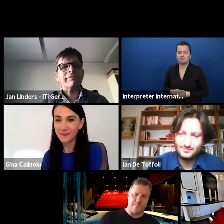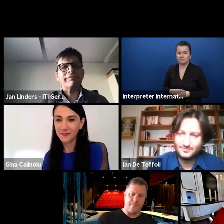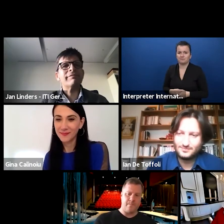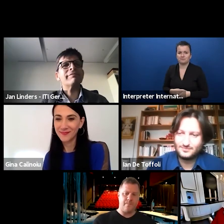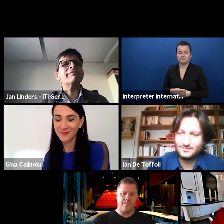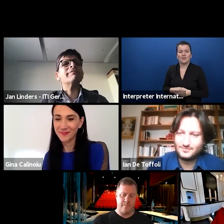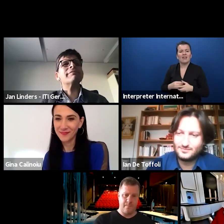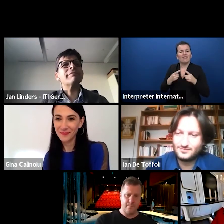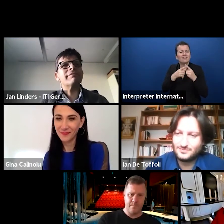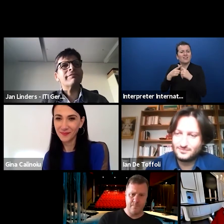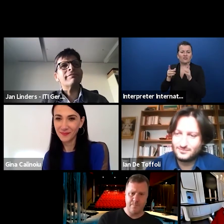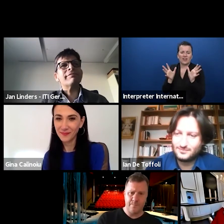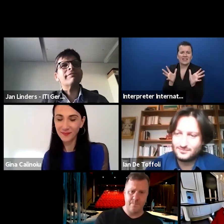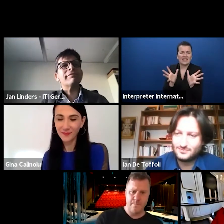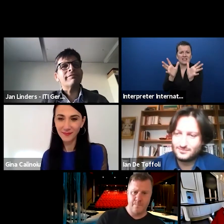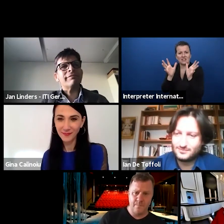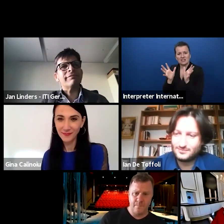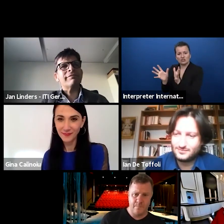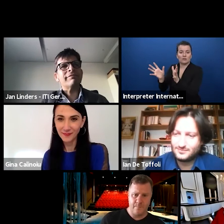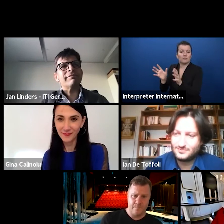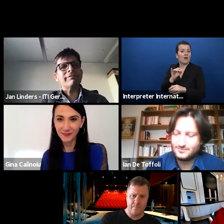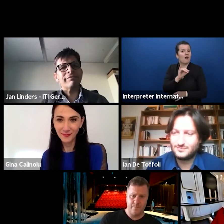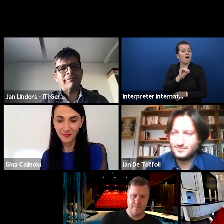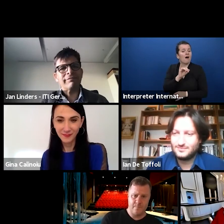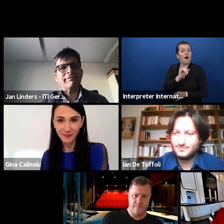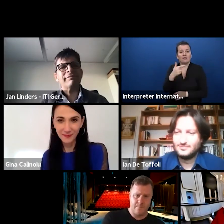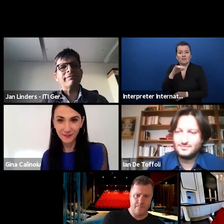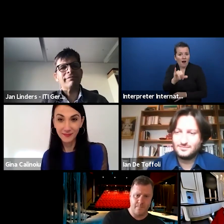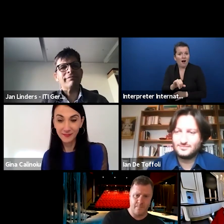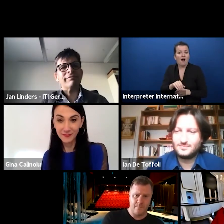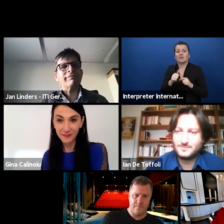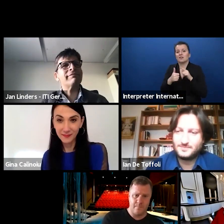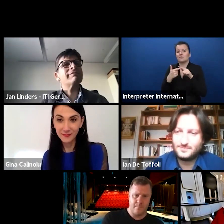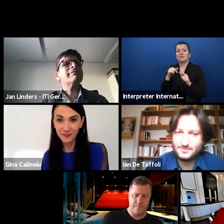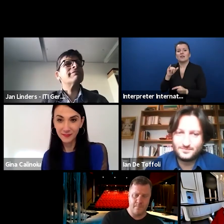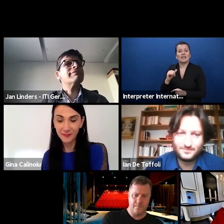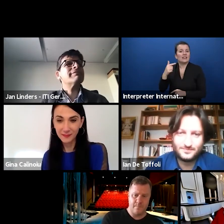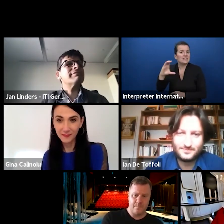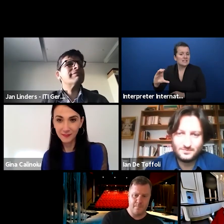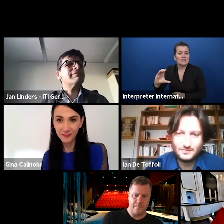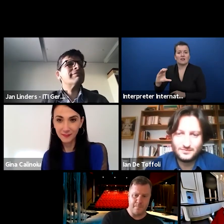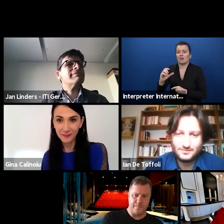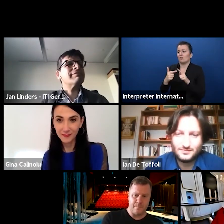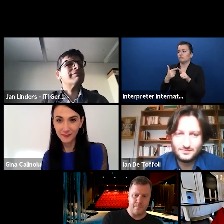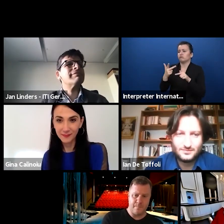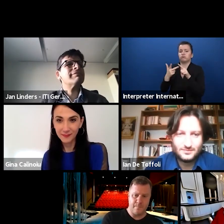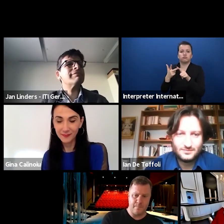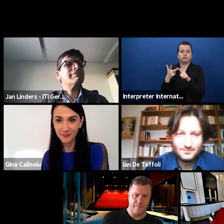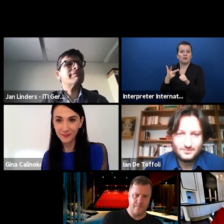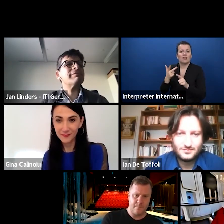group with the ITI with ETC, obviously and with the Bundesverband Freier Darstellender Künste,